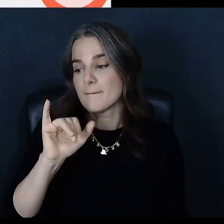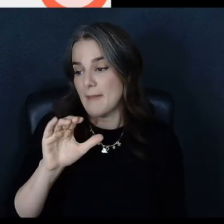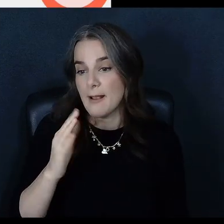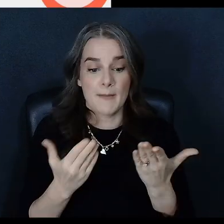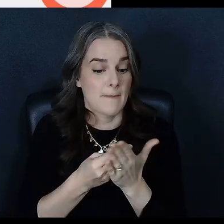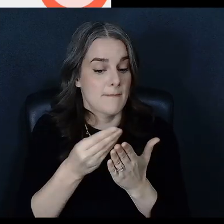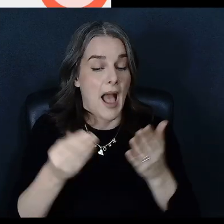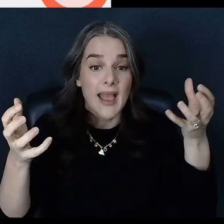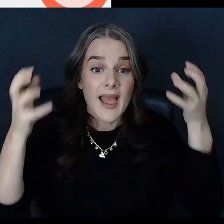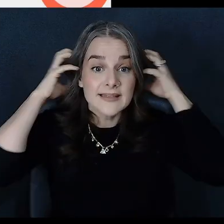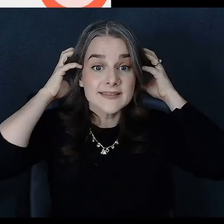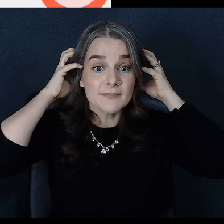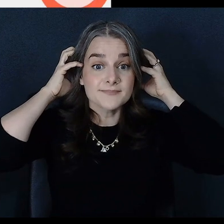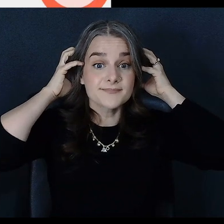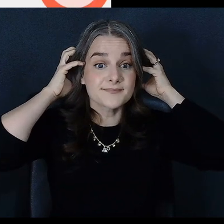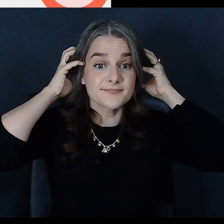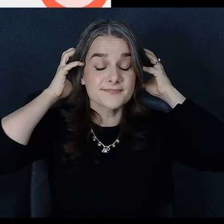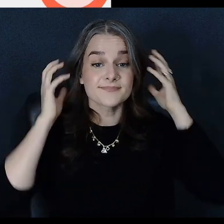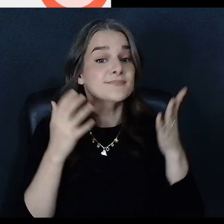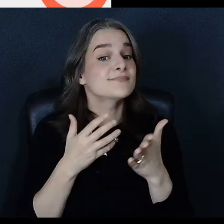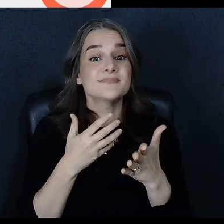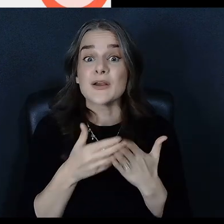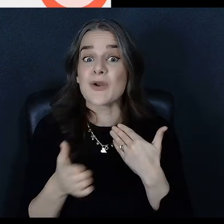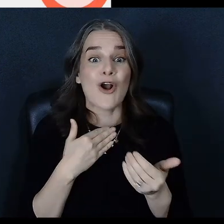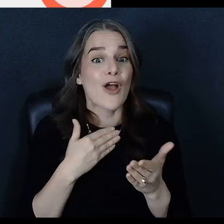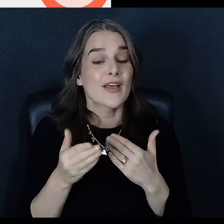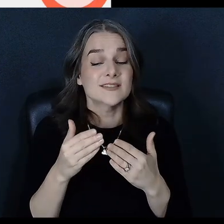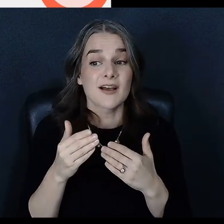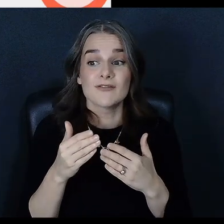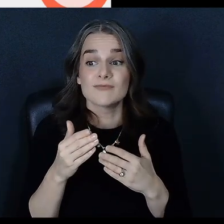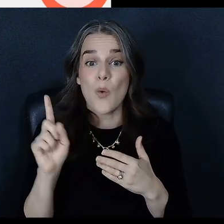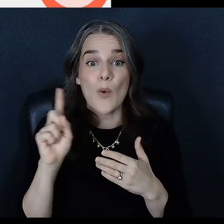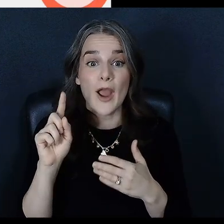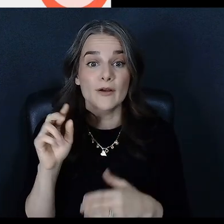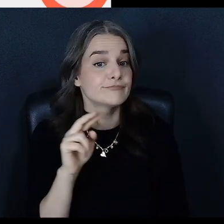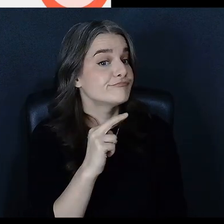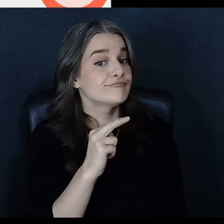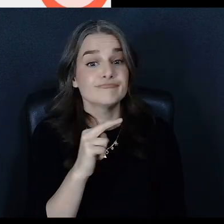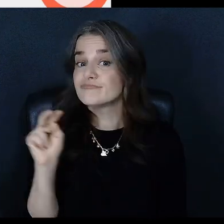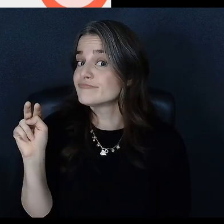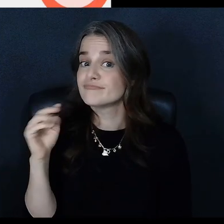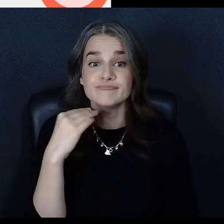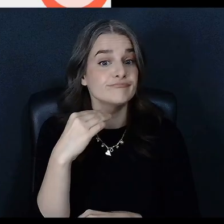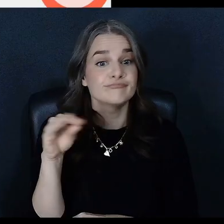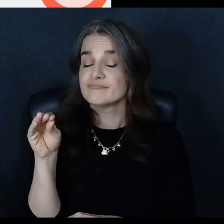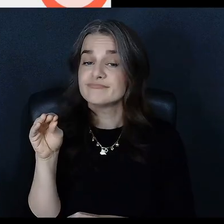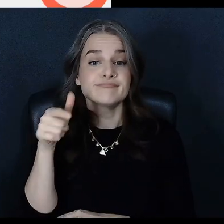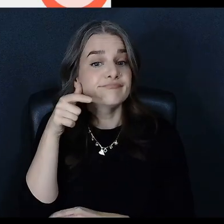wears so that regardless of where they turn the microphone is picking up the speech consistently?